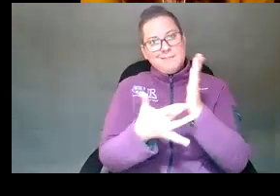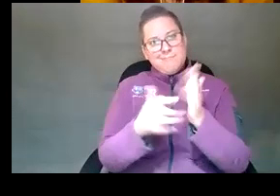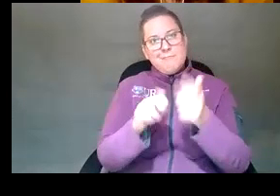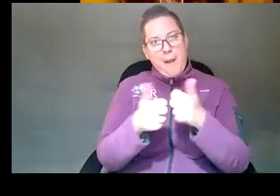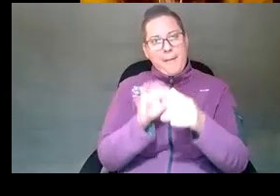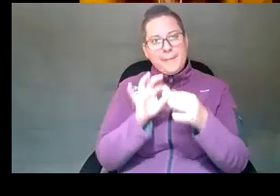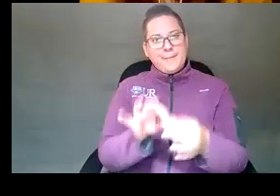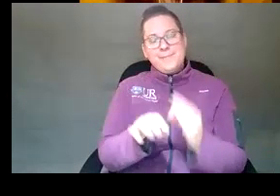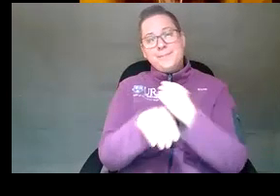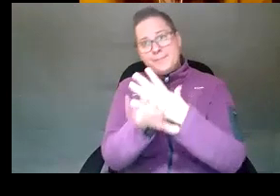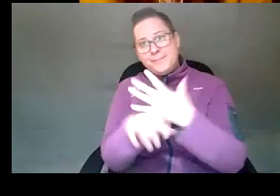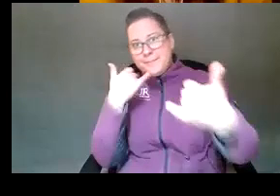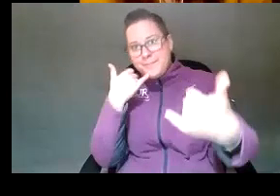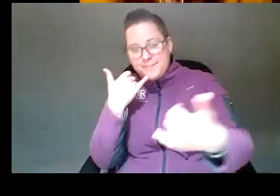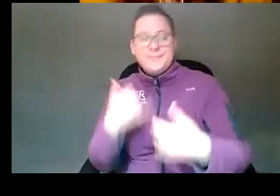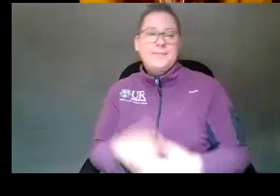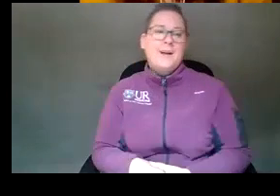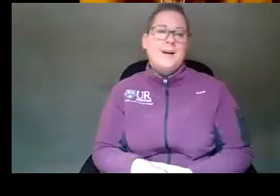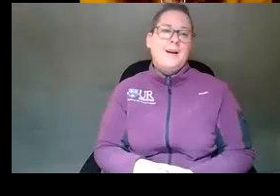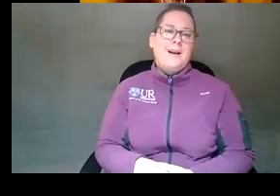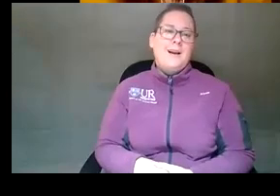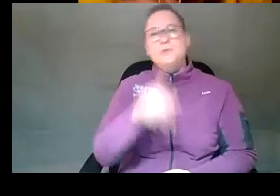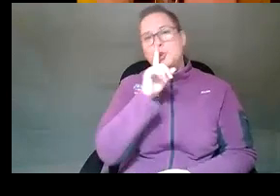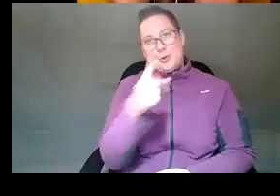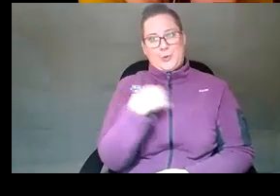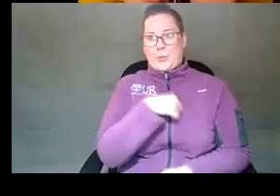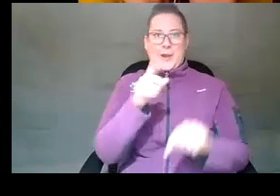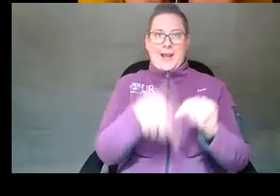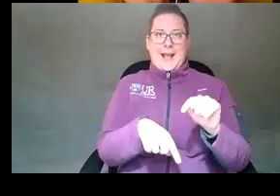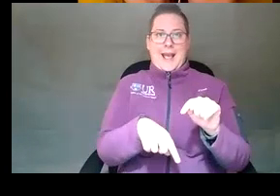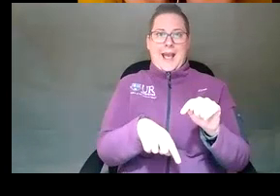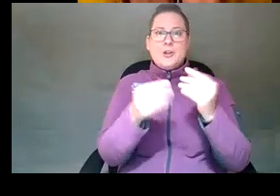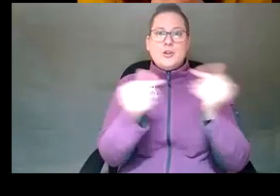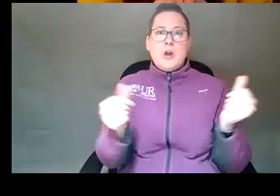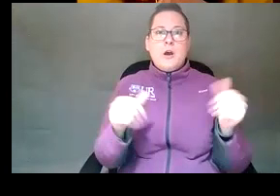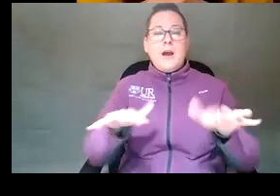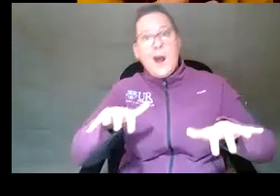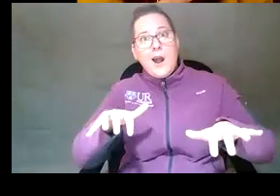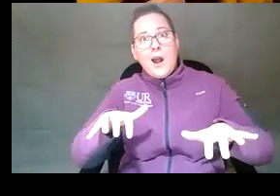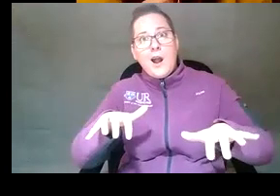while I'm not sure any of us will be able to solve the frozen faces on screen or choppy connections